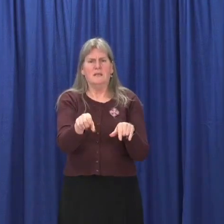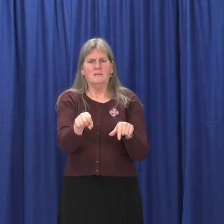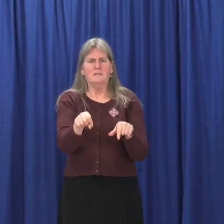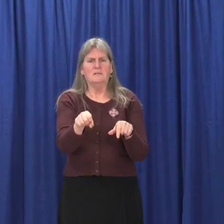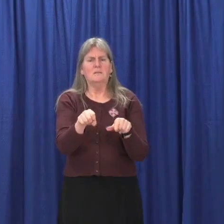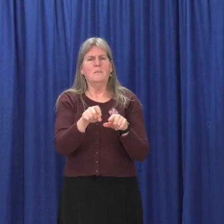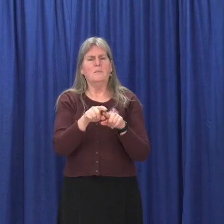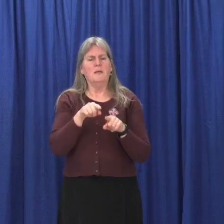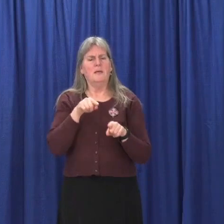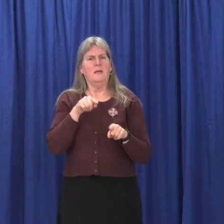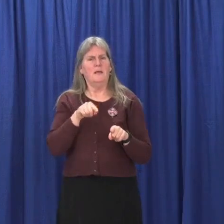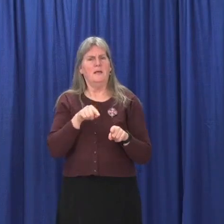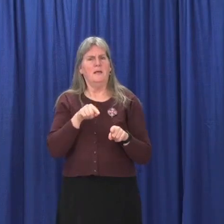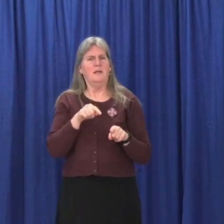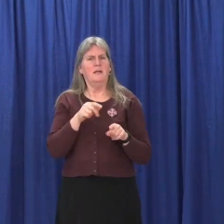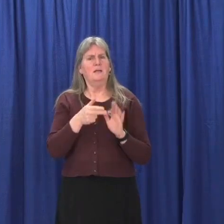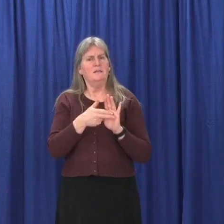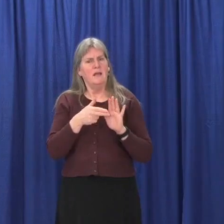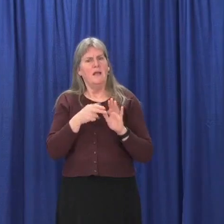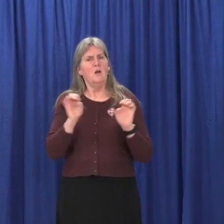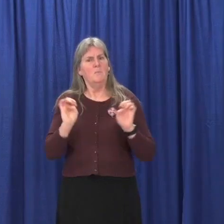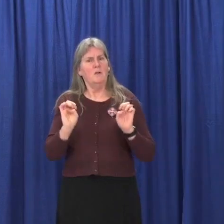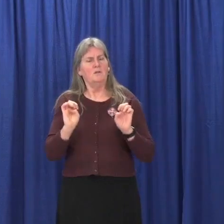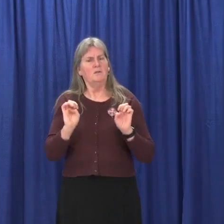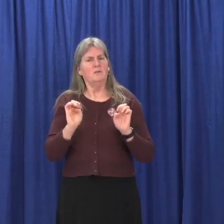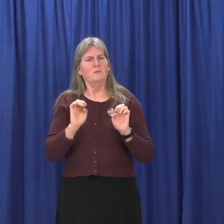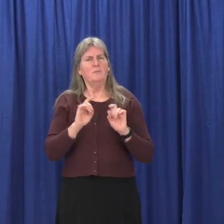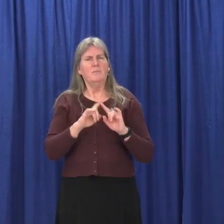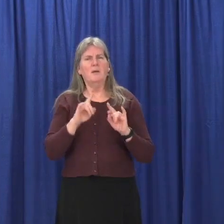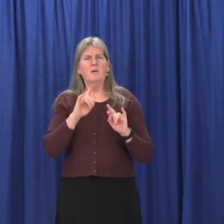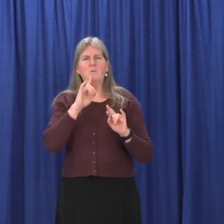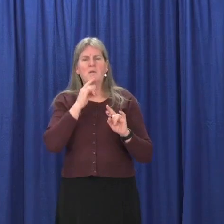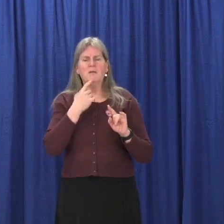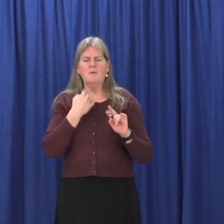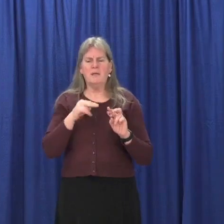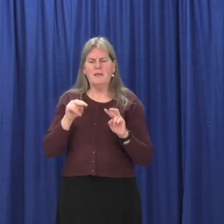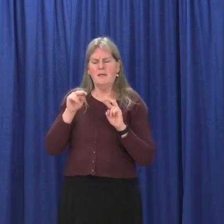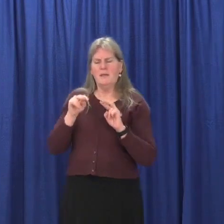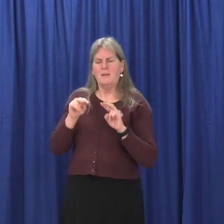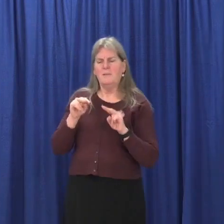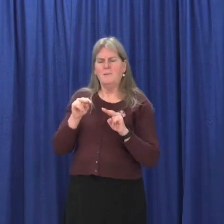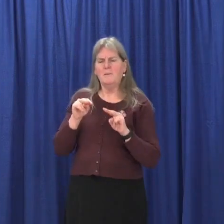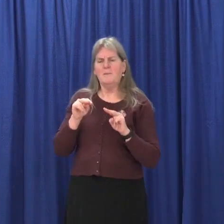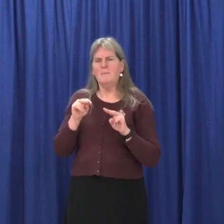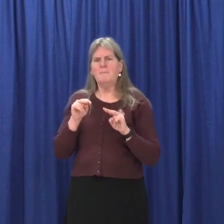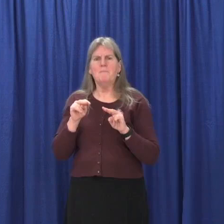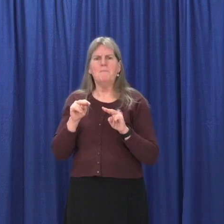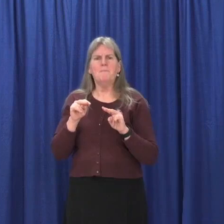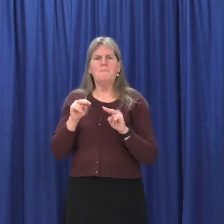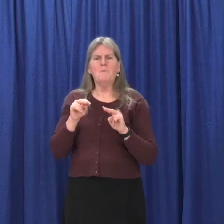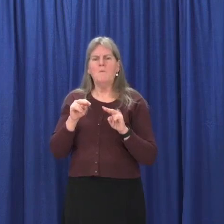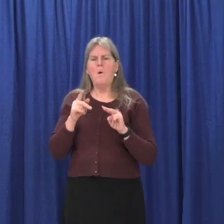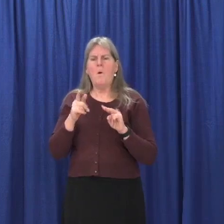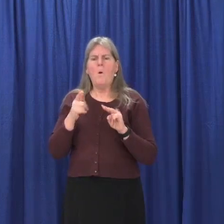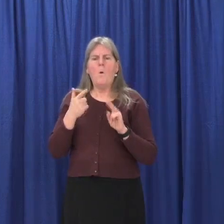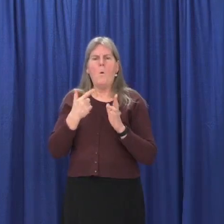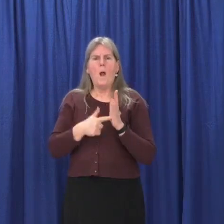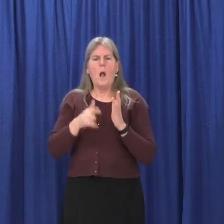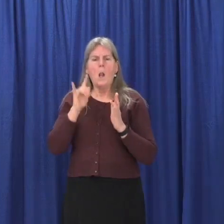it's more of what Dr. Elliott said, we're looking locally for the stats and also internationally and nationally,